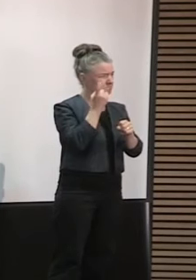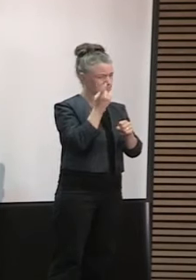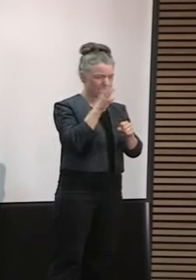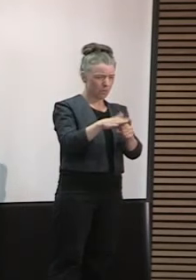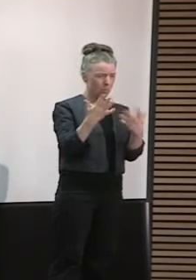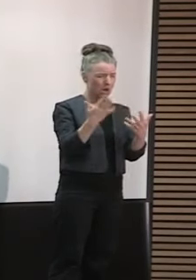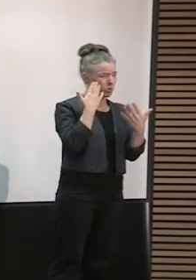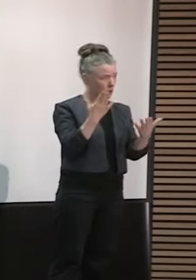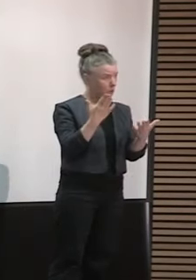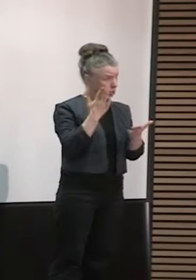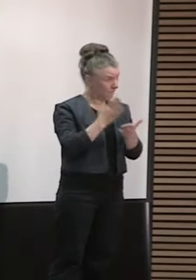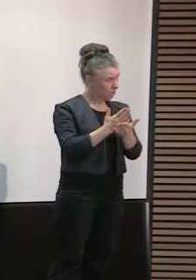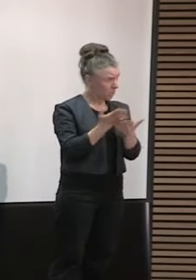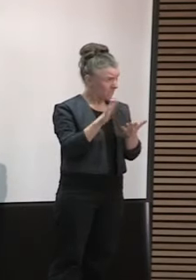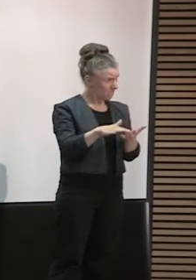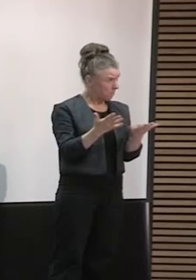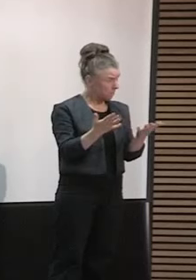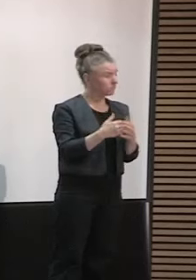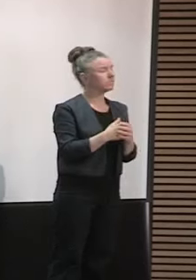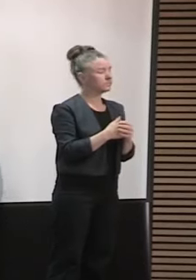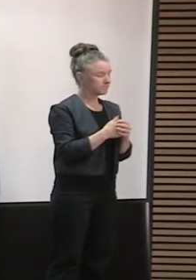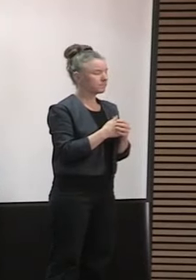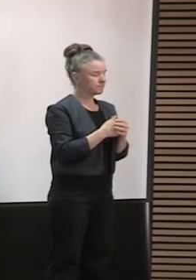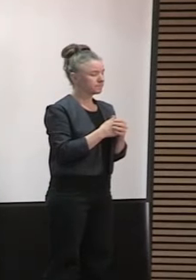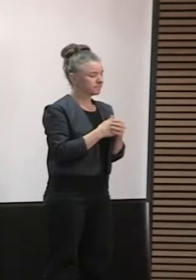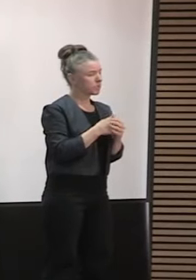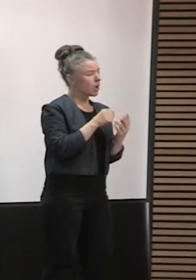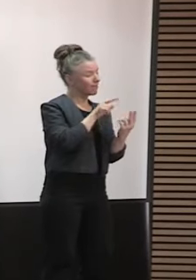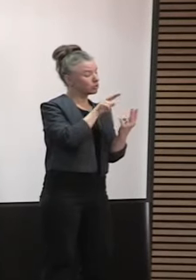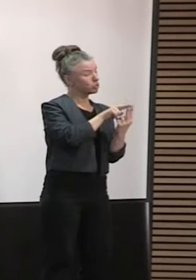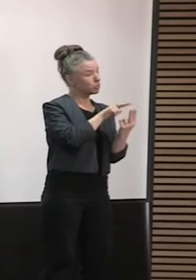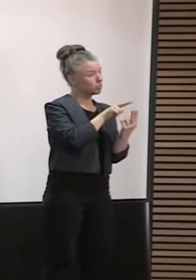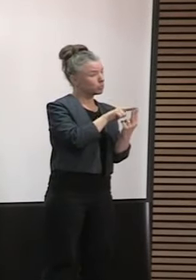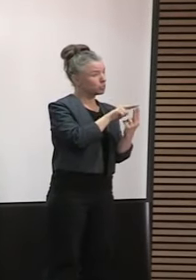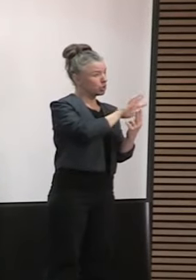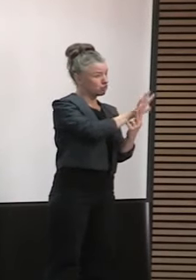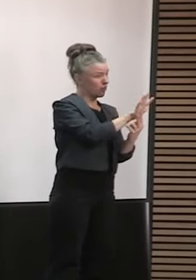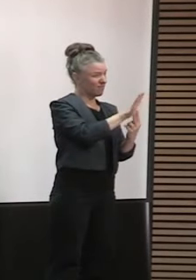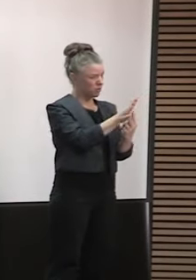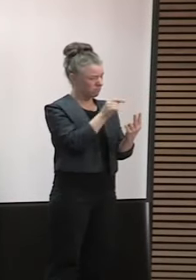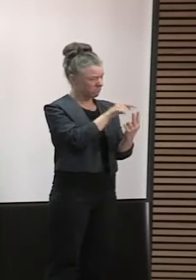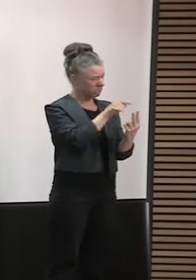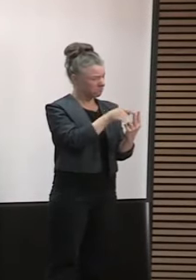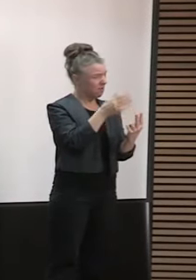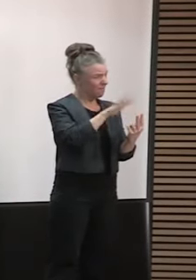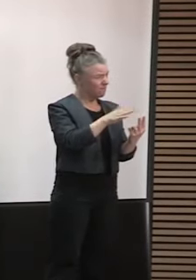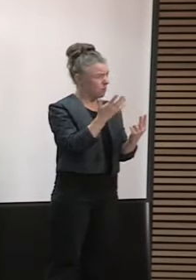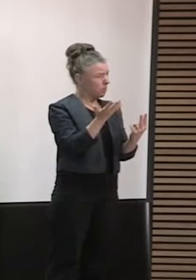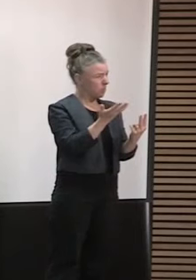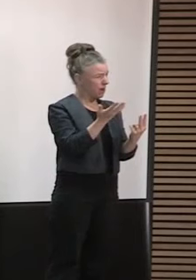care nurses? And will the government provide additional funding? I'm not going to get involved in the industrial negotiations, as